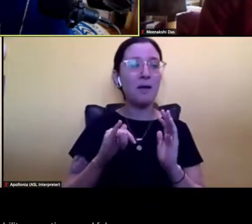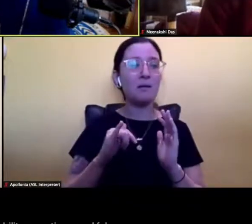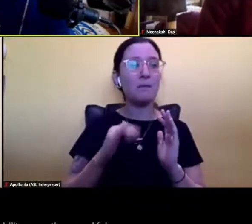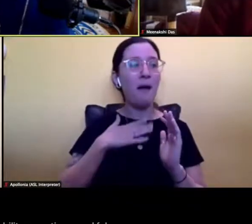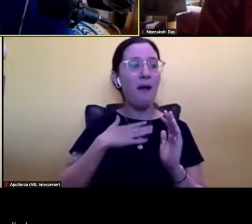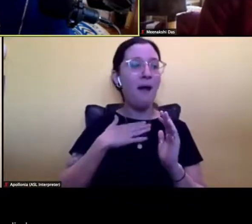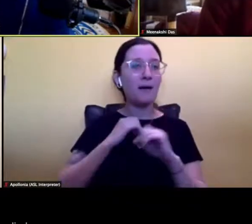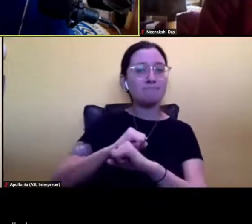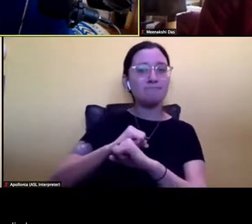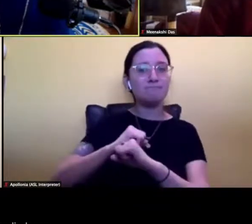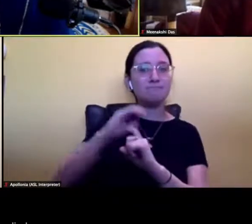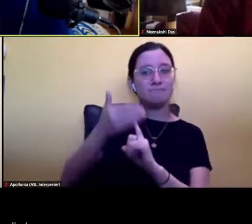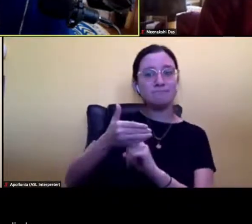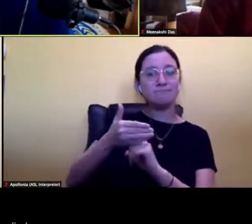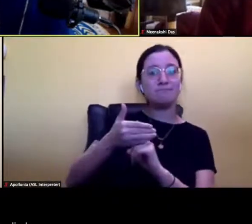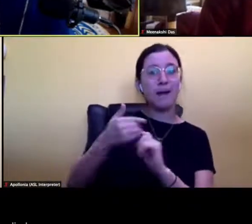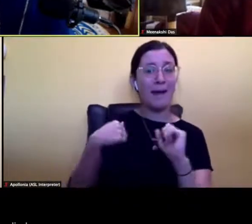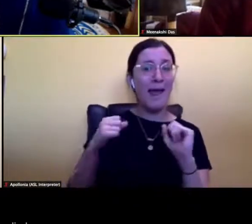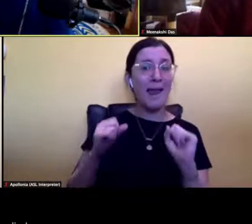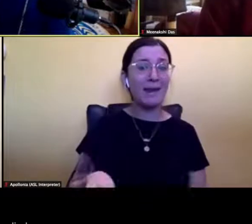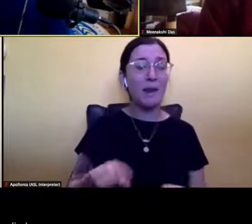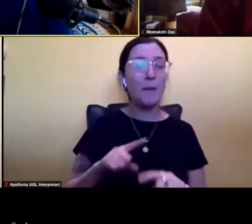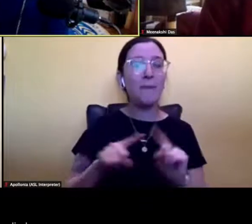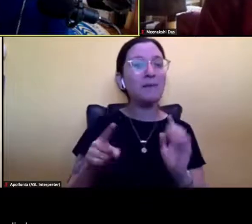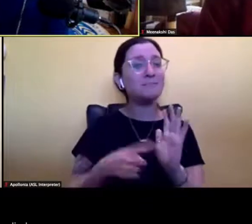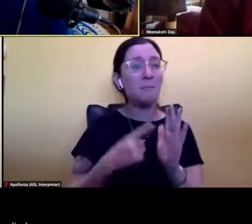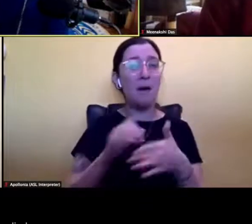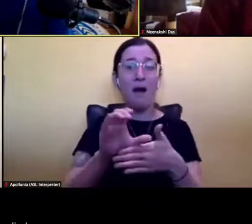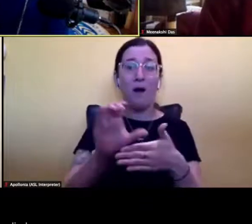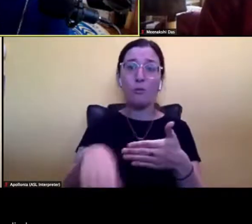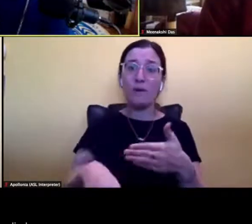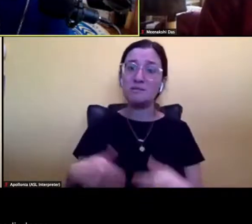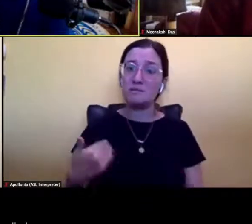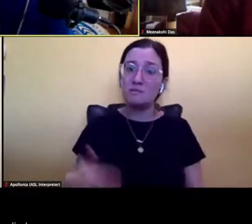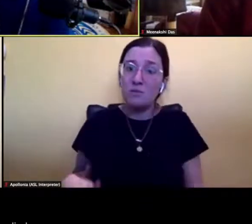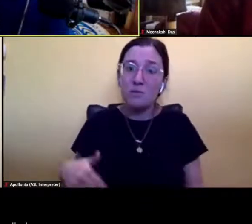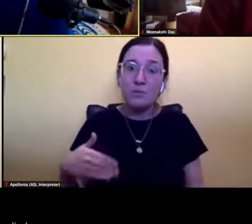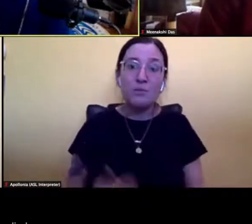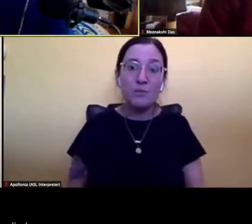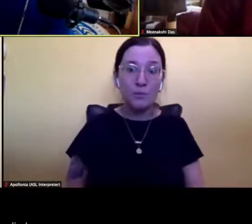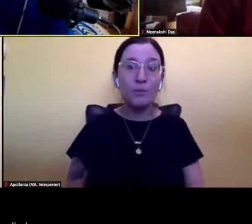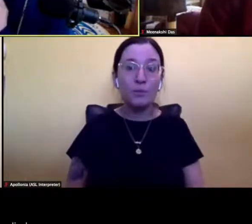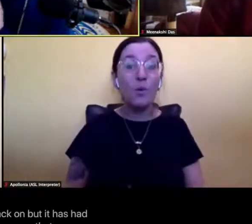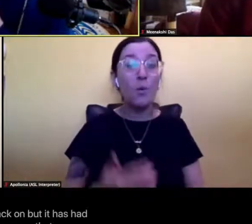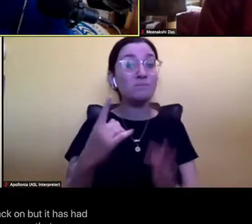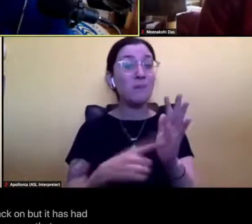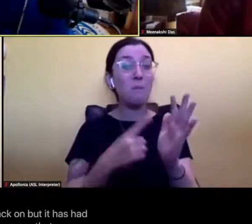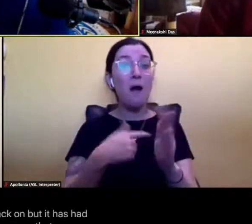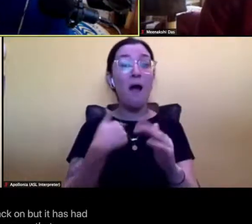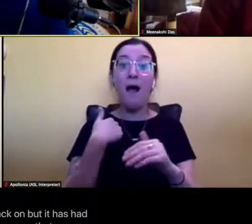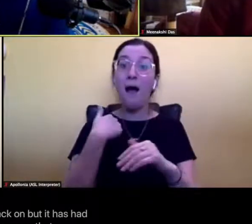but it has had consequences because it means that I will do a work day a normal day at the office,